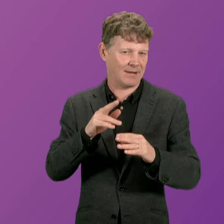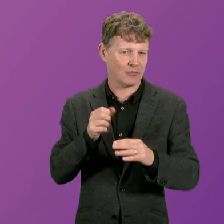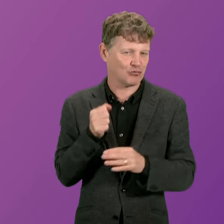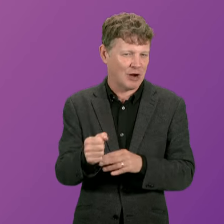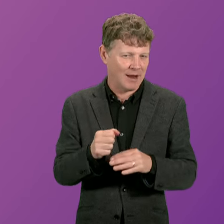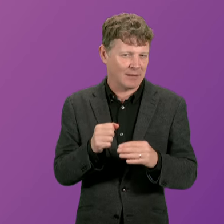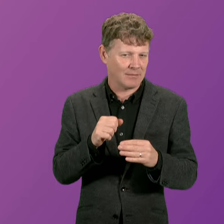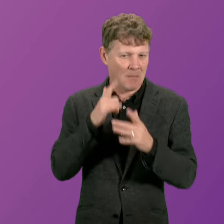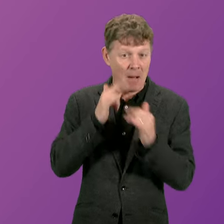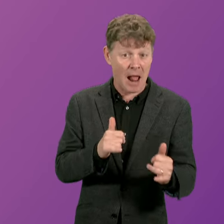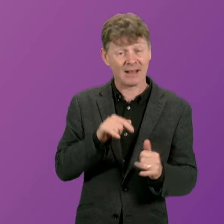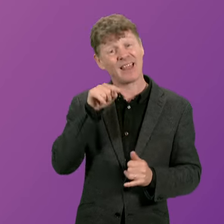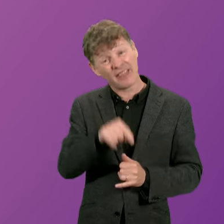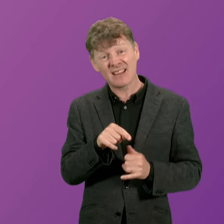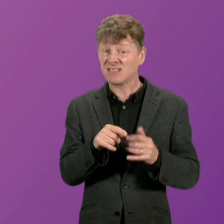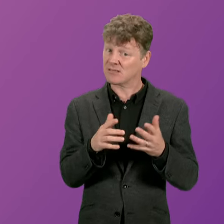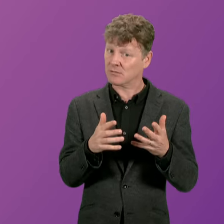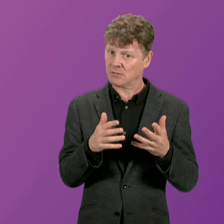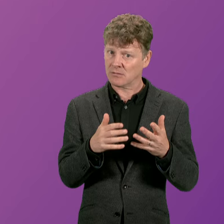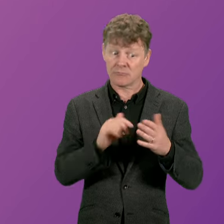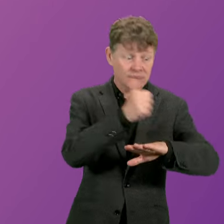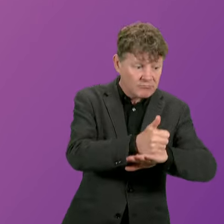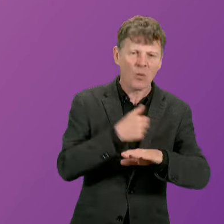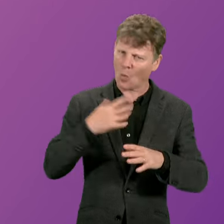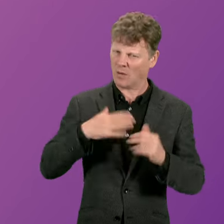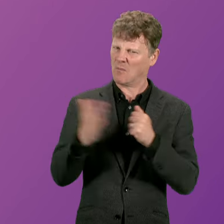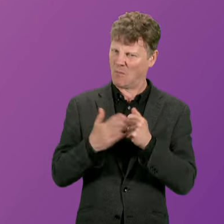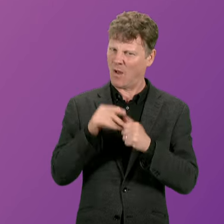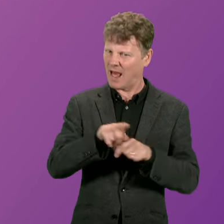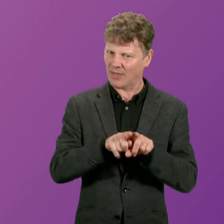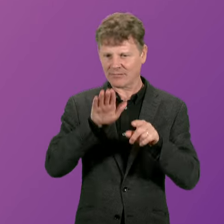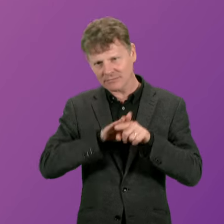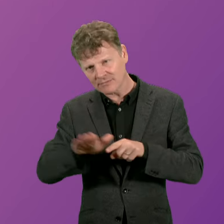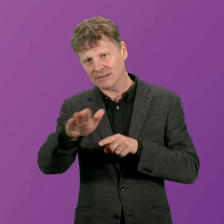measures of that type in place to ensure that we can maximise the utilisation of the rail